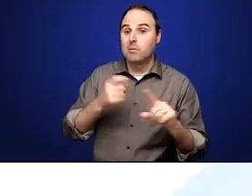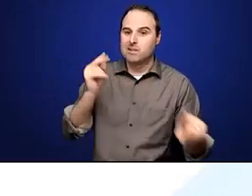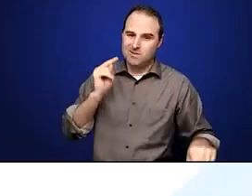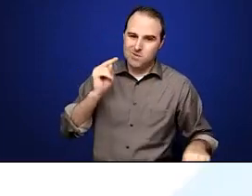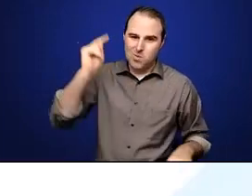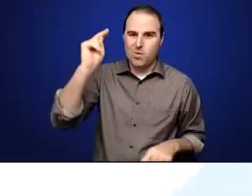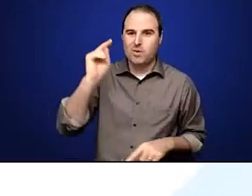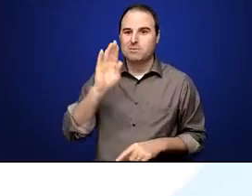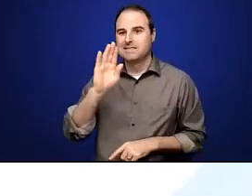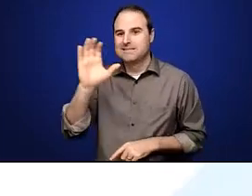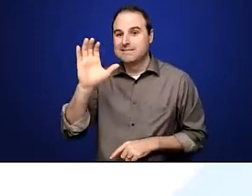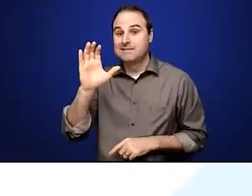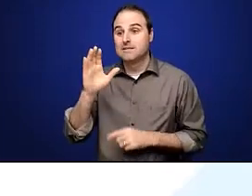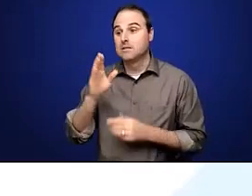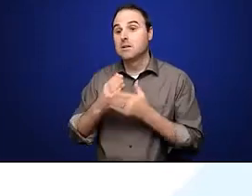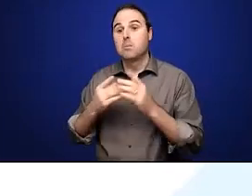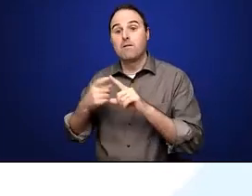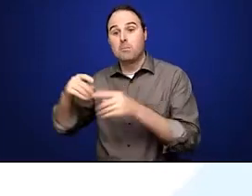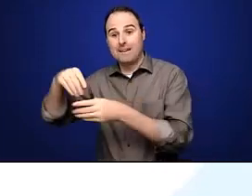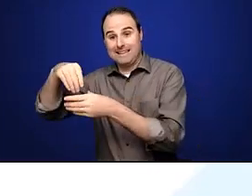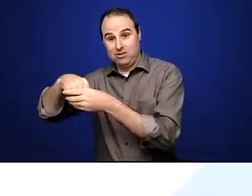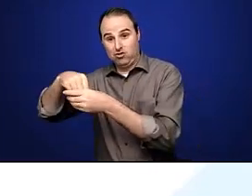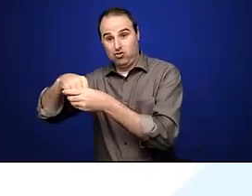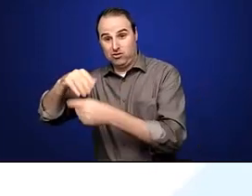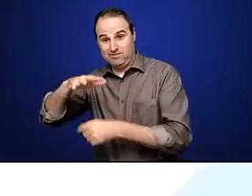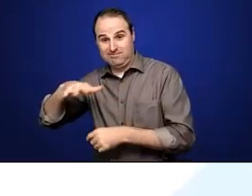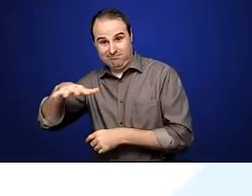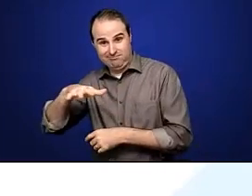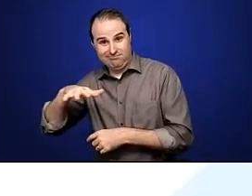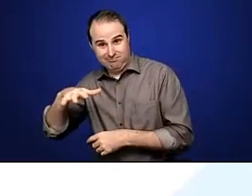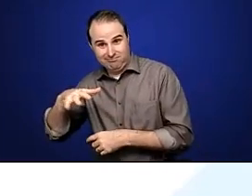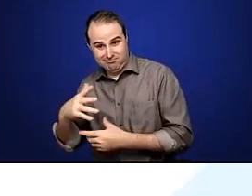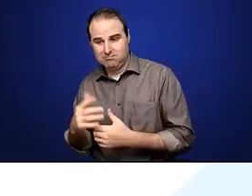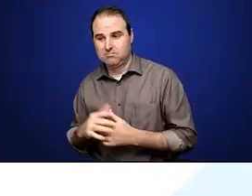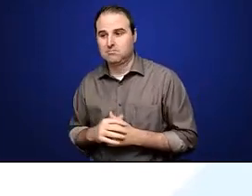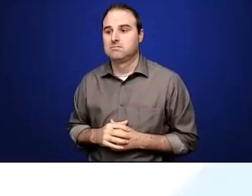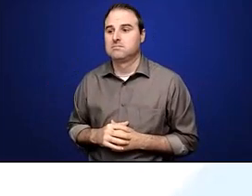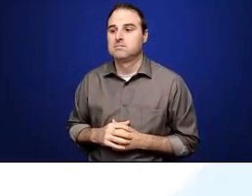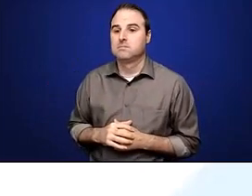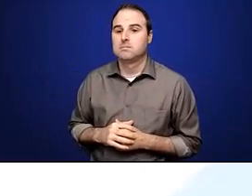itself. And what was really important was that for every single topic